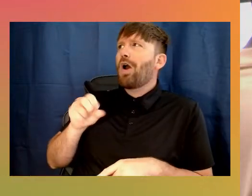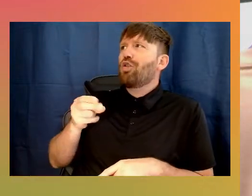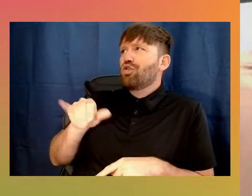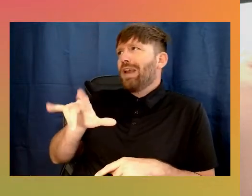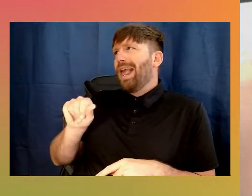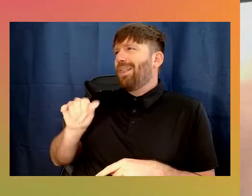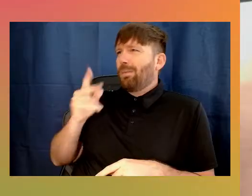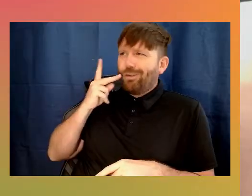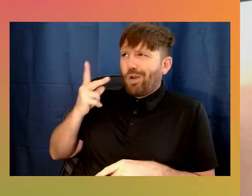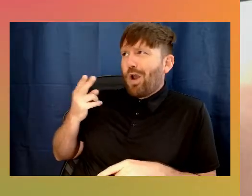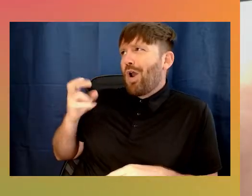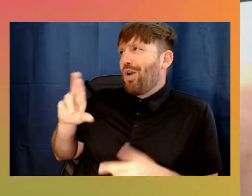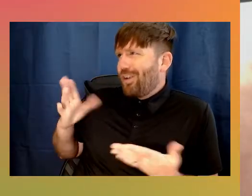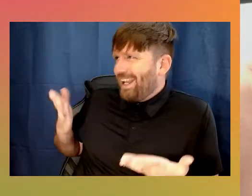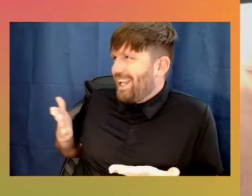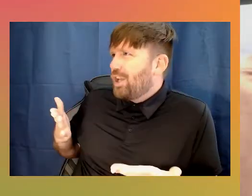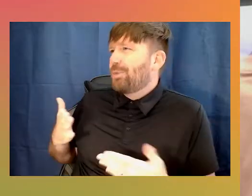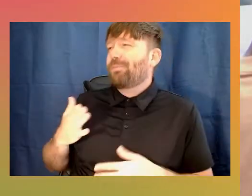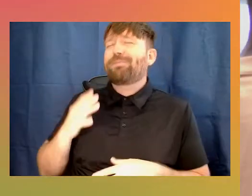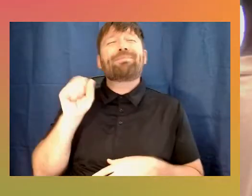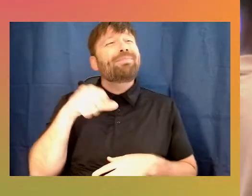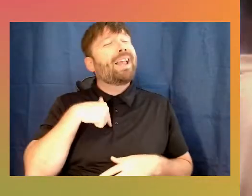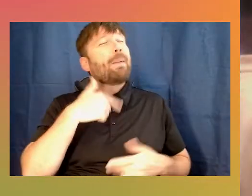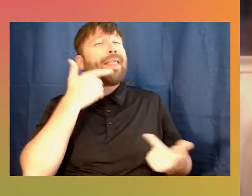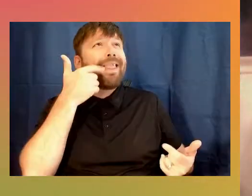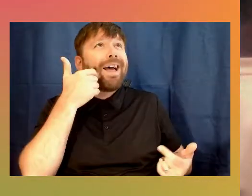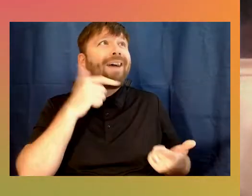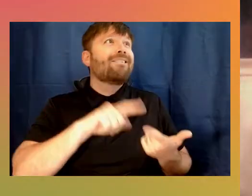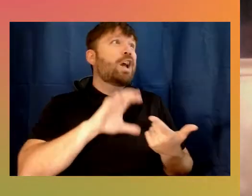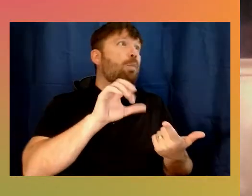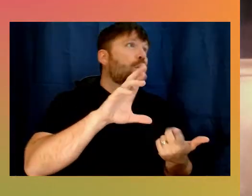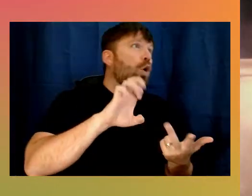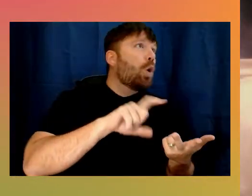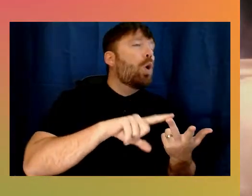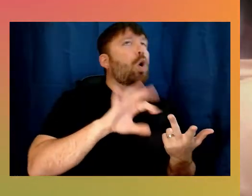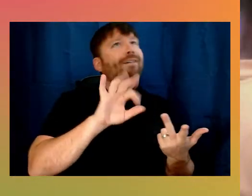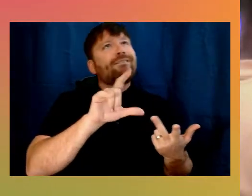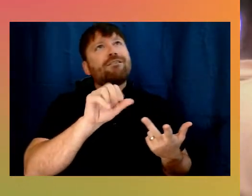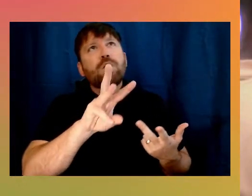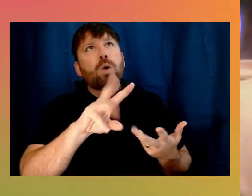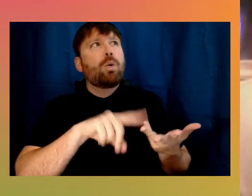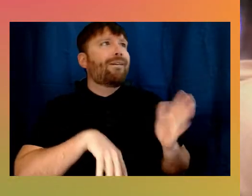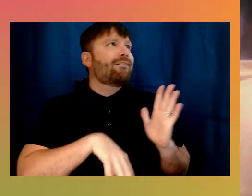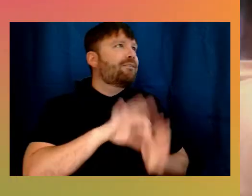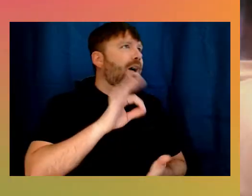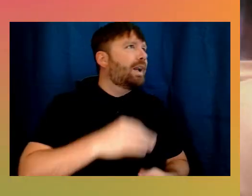FOR THEM? WHAT'S YOUR PERSONAL PRACTICE